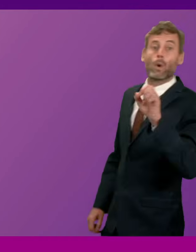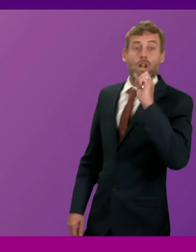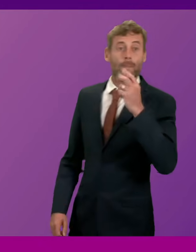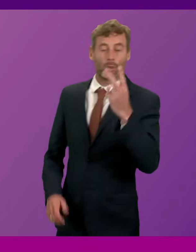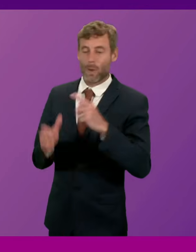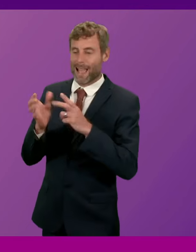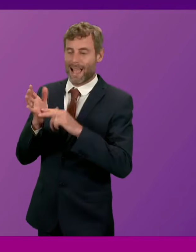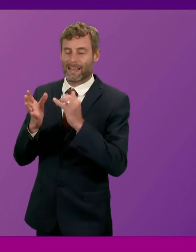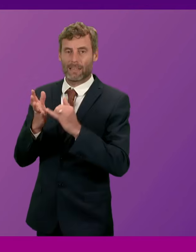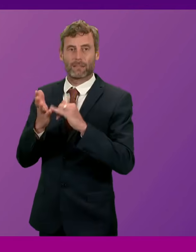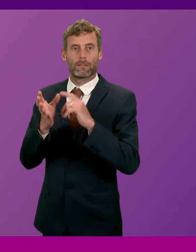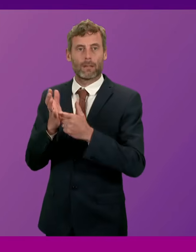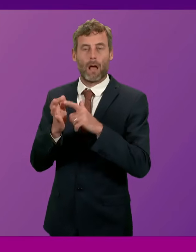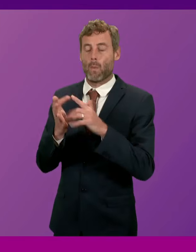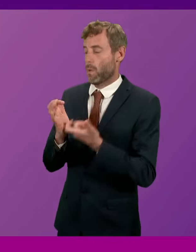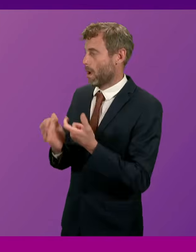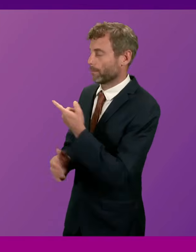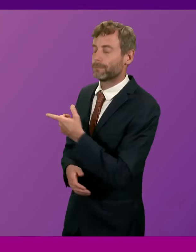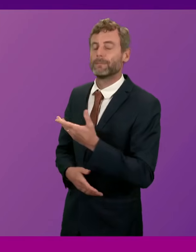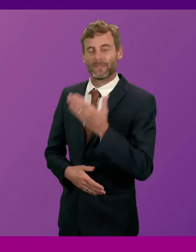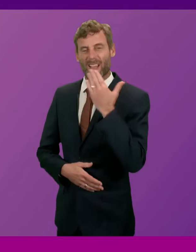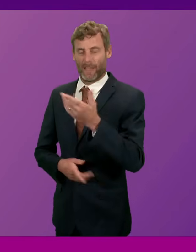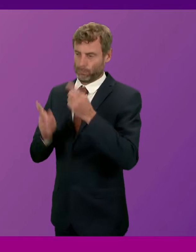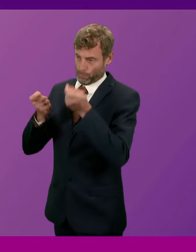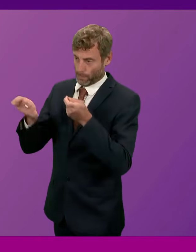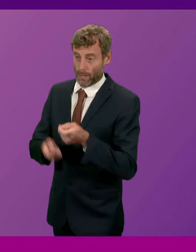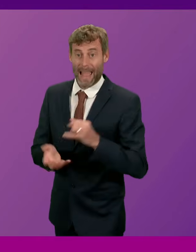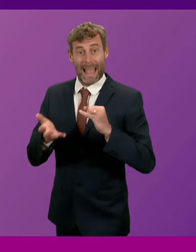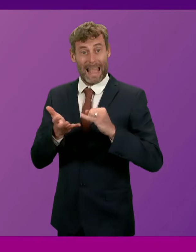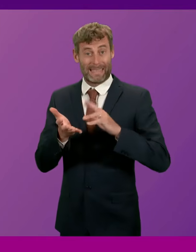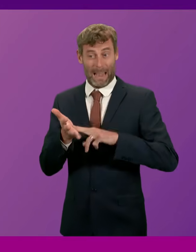The Scottish National Party has a soft-touch approach to crime in our country. Since the last